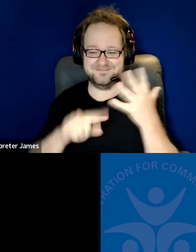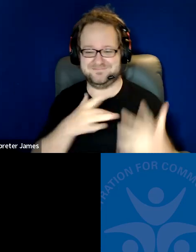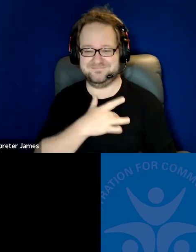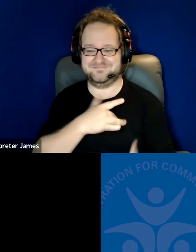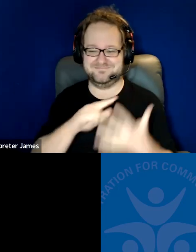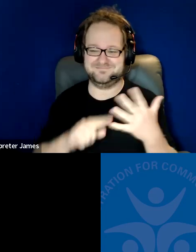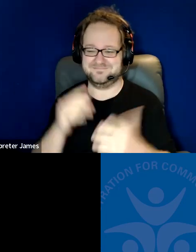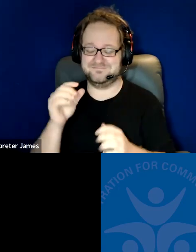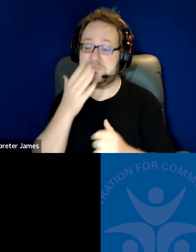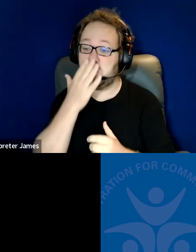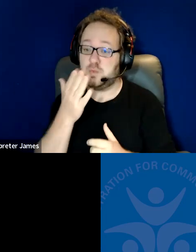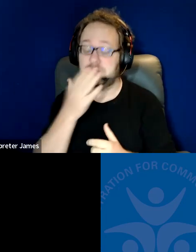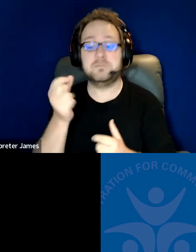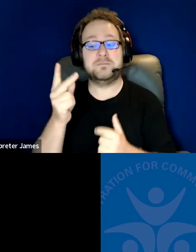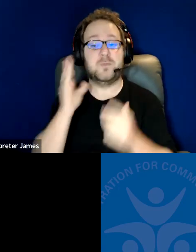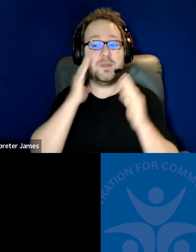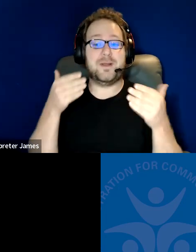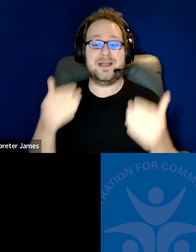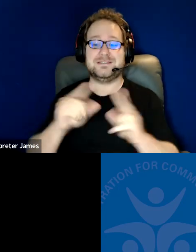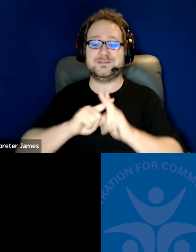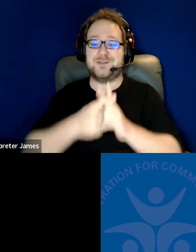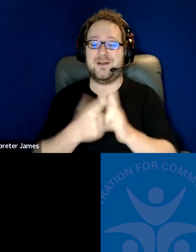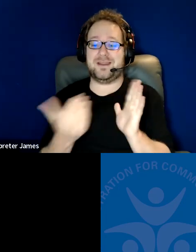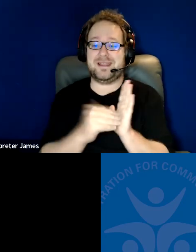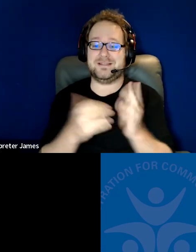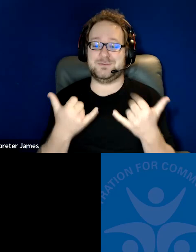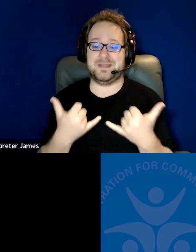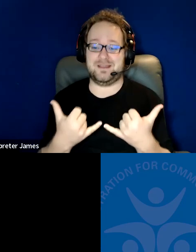Okay, we're gonna go ahead and get started again.